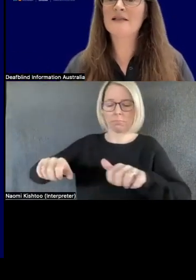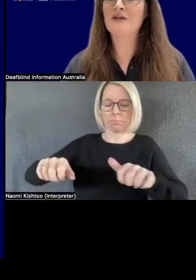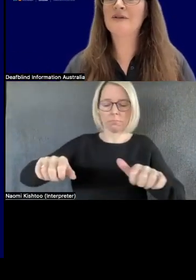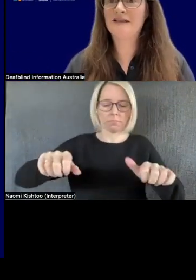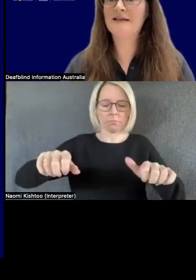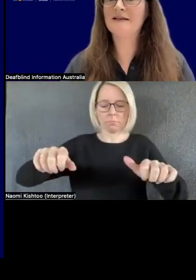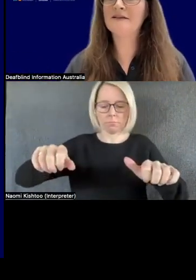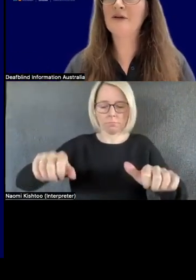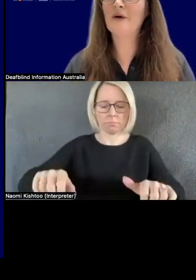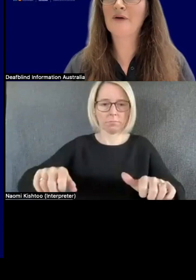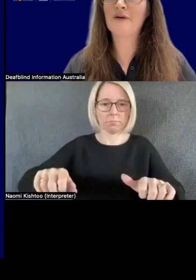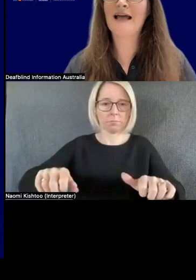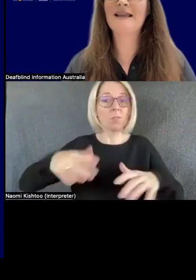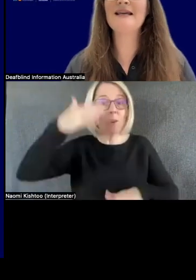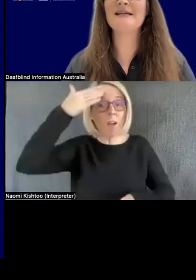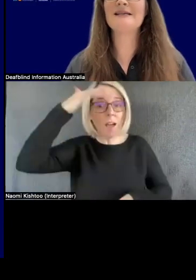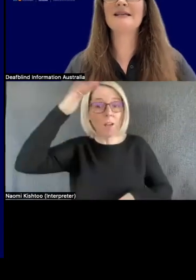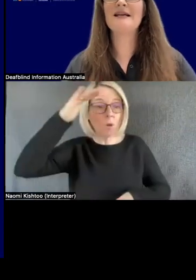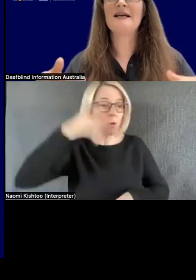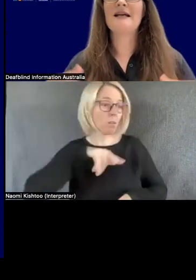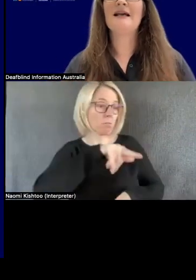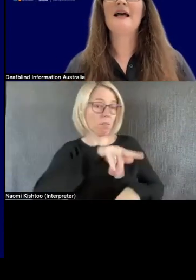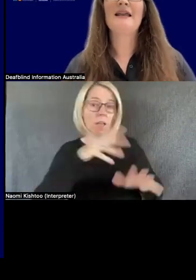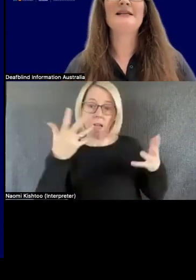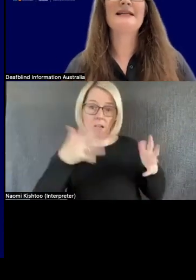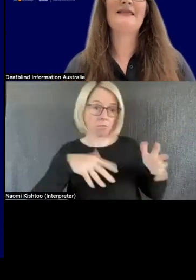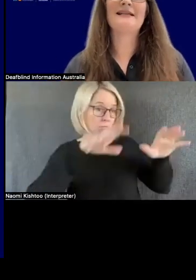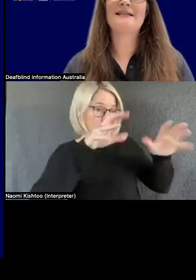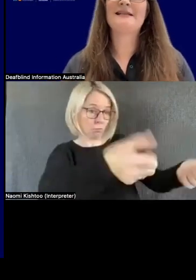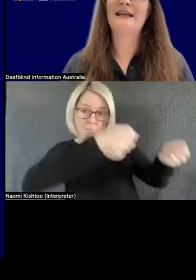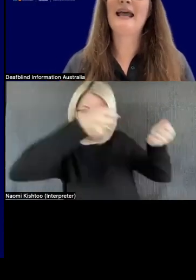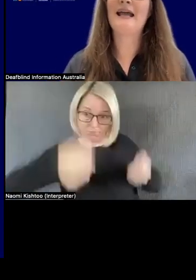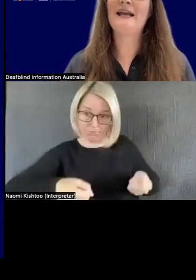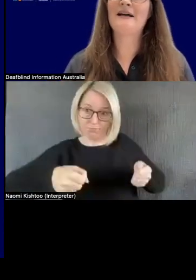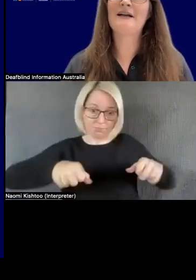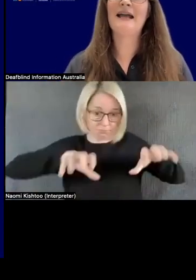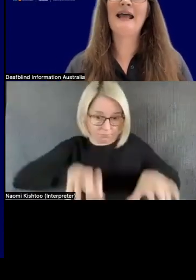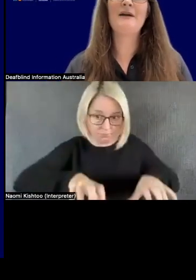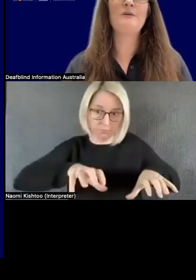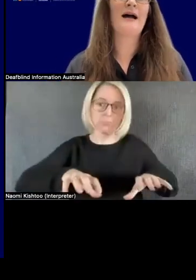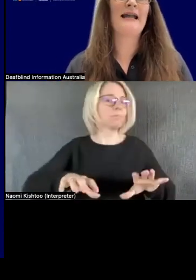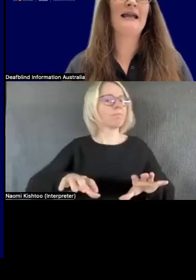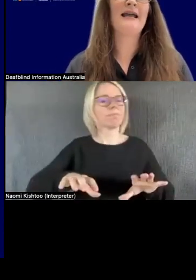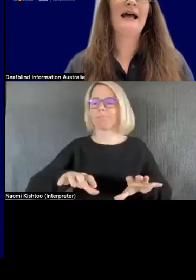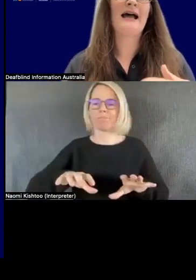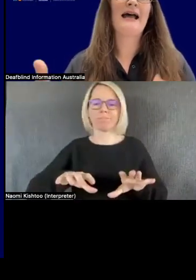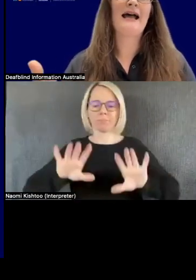and go “Here you are, you hold on like this”, instead that is done on a hand under hand way